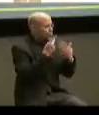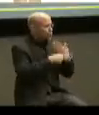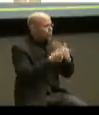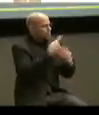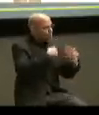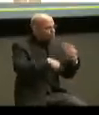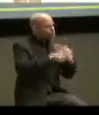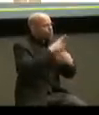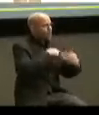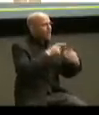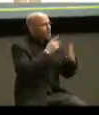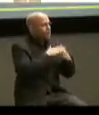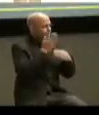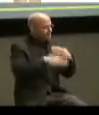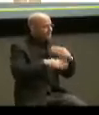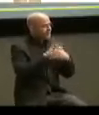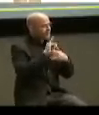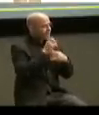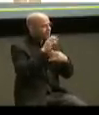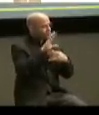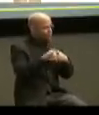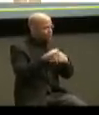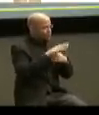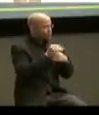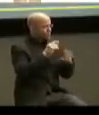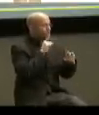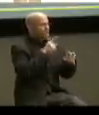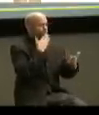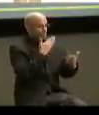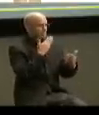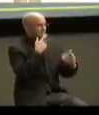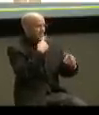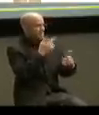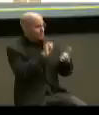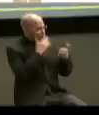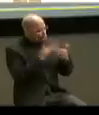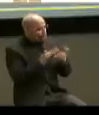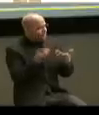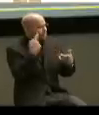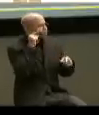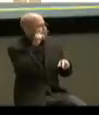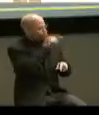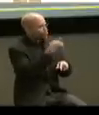PROGRAM AROUND COMPLETING INVENTORIES AND REPORTING IN TO US, THAT THERE'S GOOD STUFF FOR YOU, TOO.